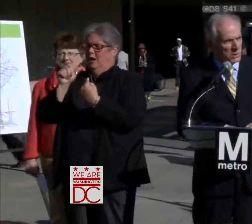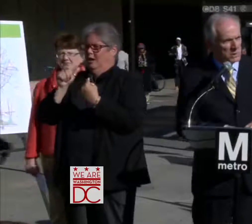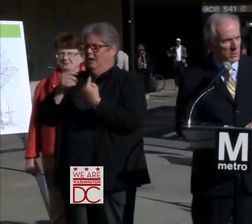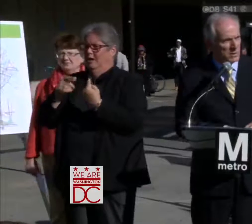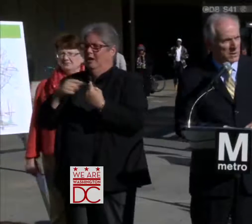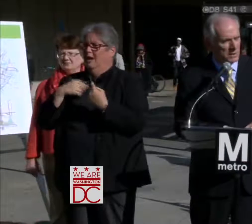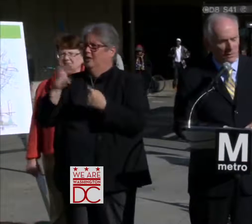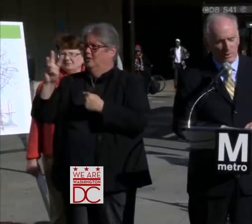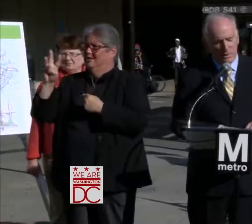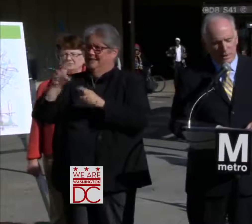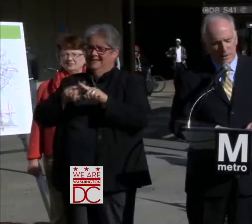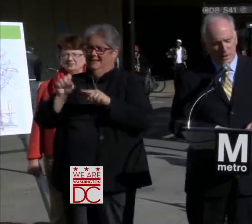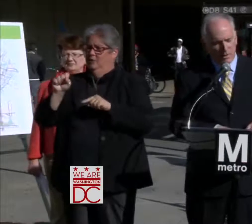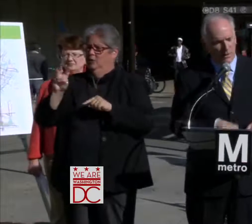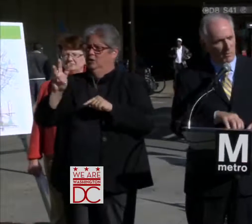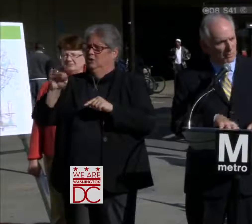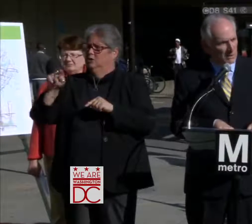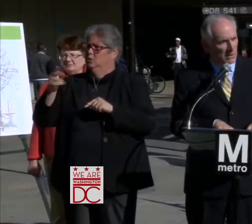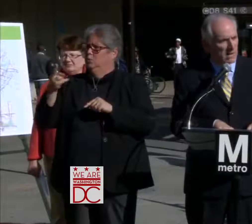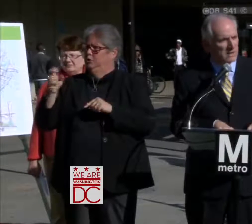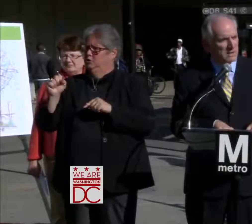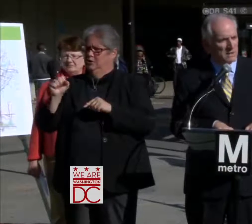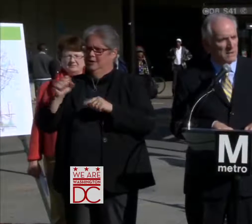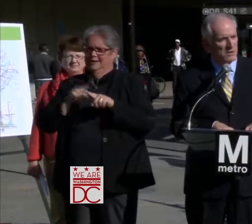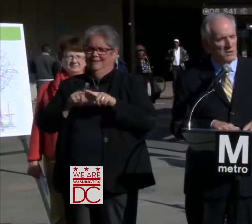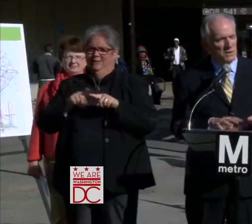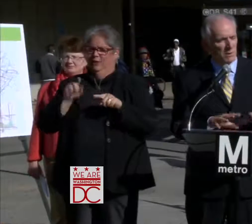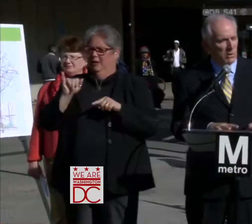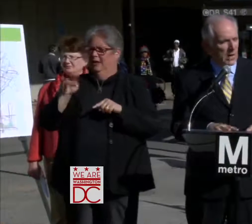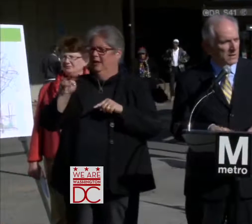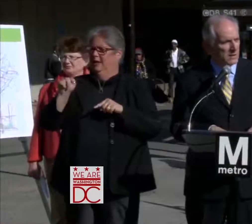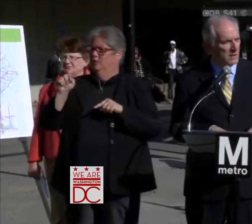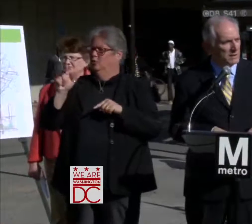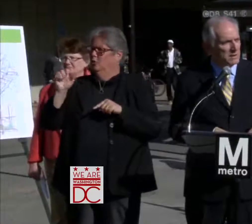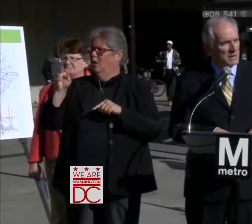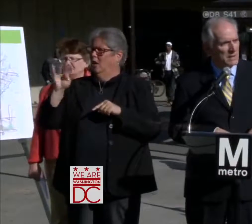SWITCHES THAT WE ARE DEALING WITH, A NUMBER OF INTERLOCKINGS JUST THE COMPLEXITY OF IT.